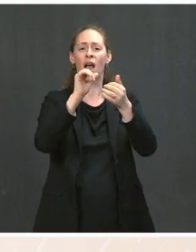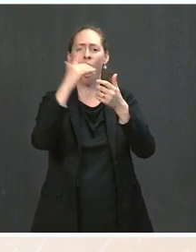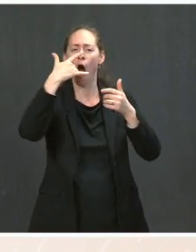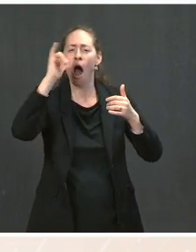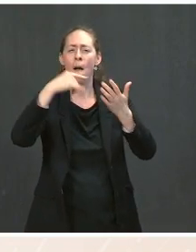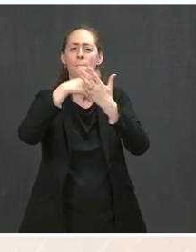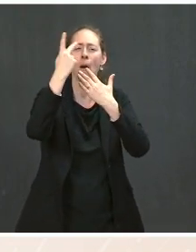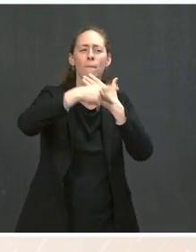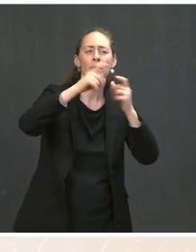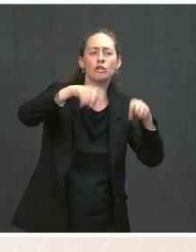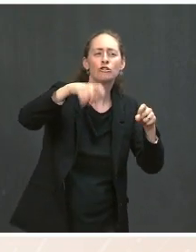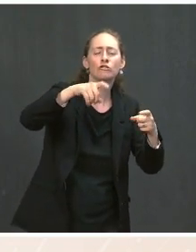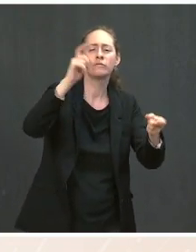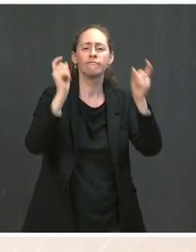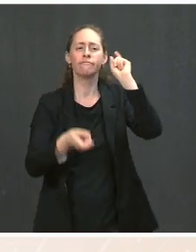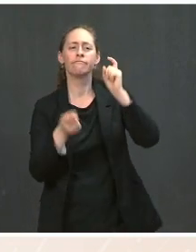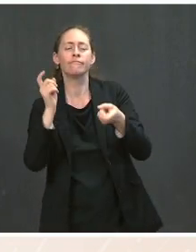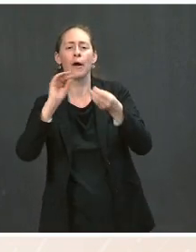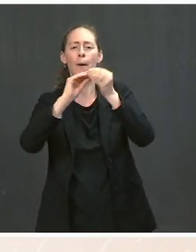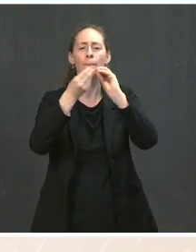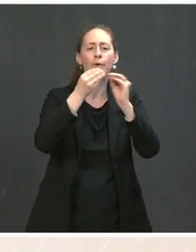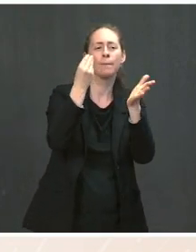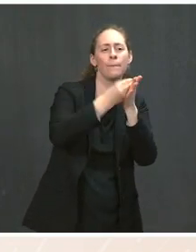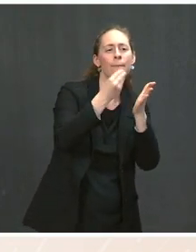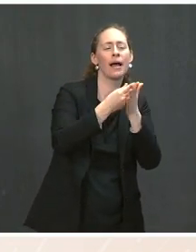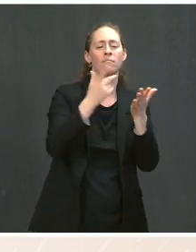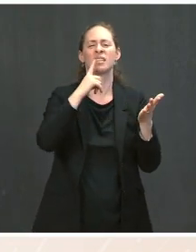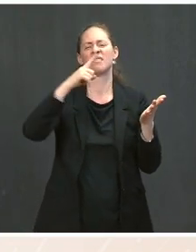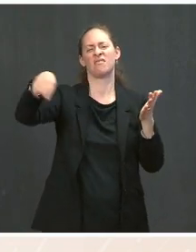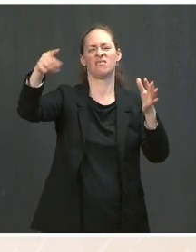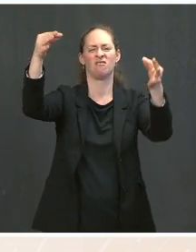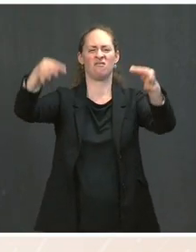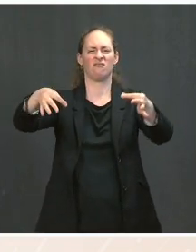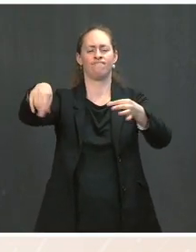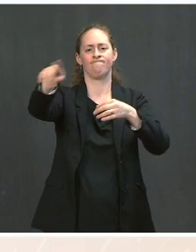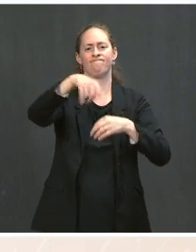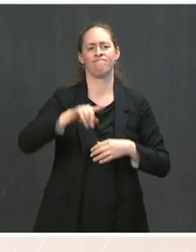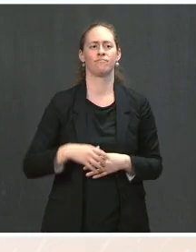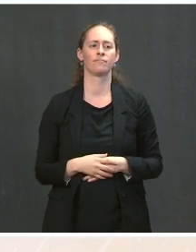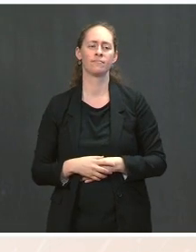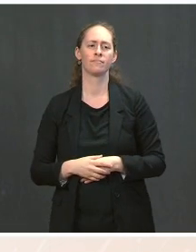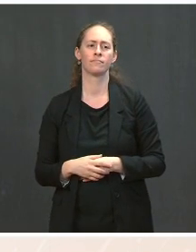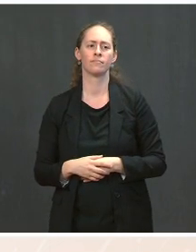Go ahead, Hans. The Press: Does the President think that young women ages 18 to 26 should register for the draft?